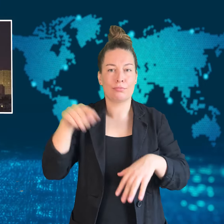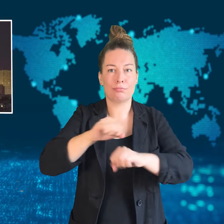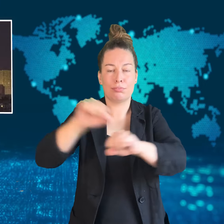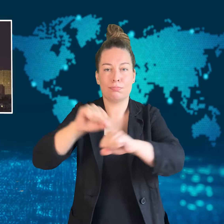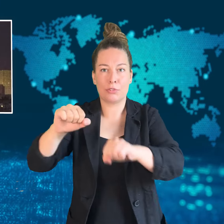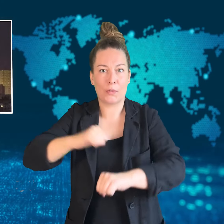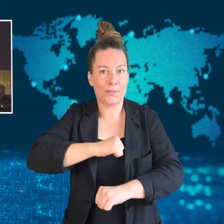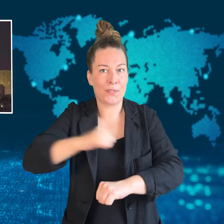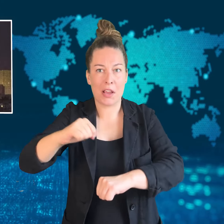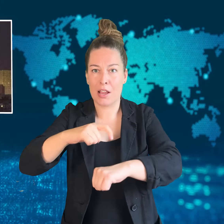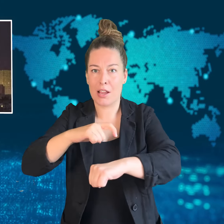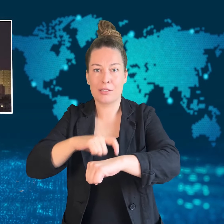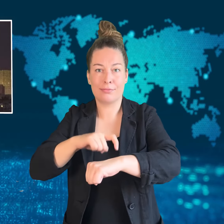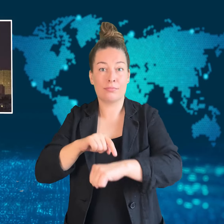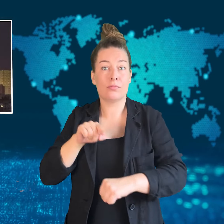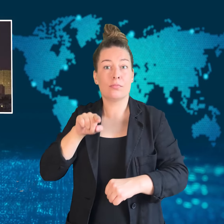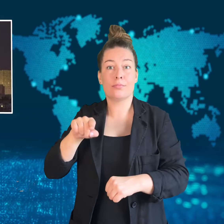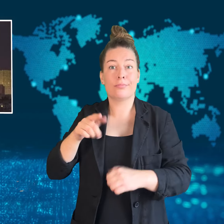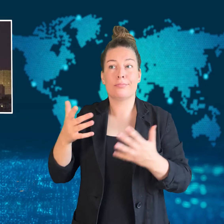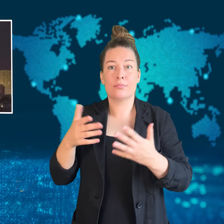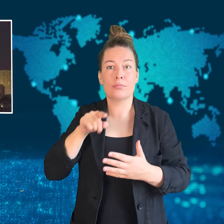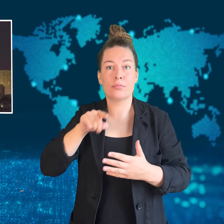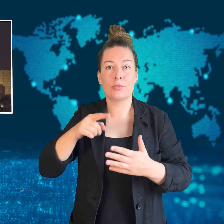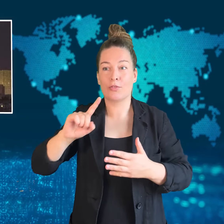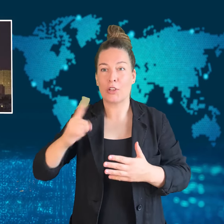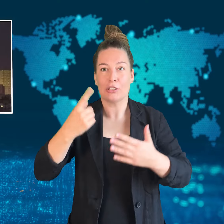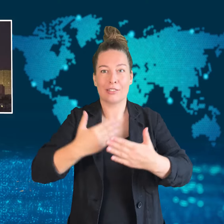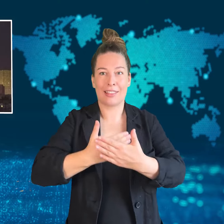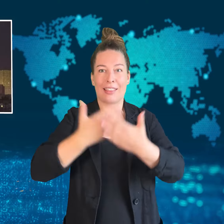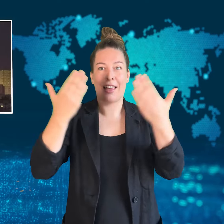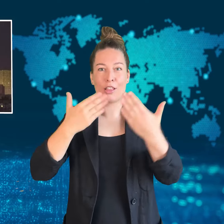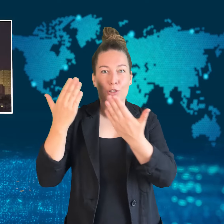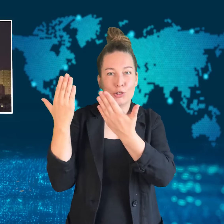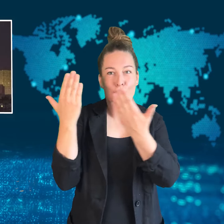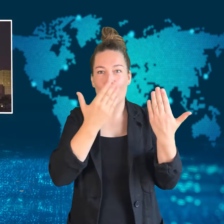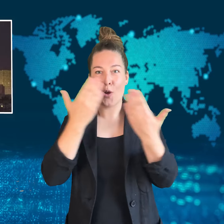Russia launched a barrage of missiles at Kyiv, Ukraine's capital,